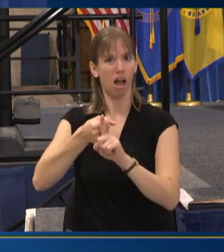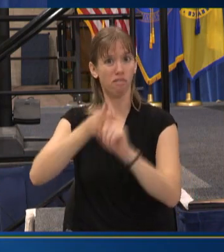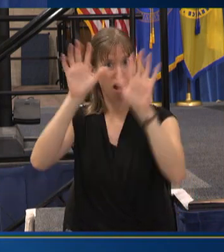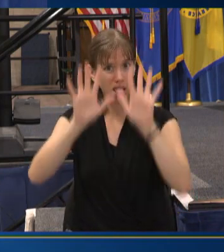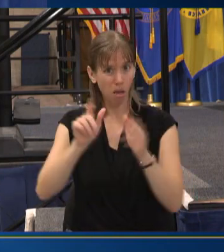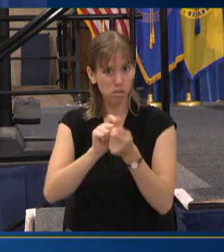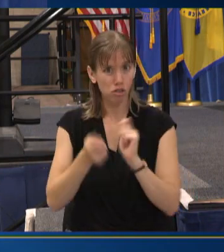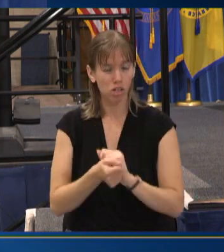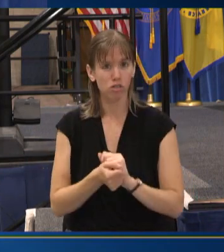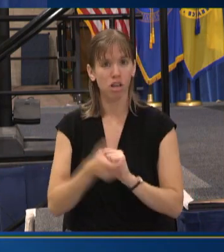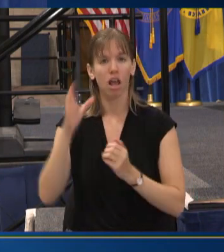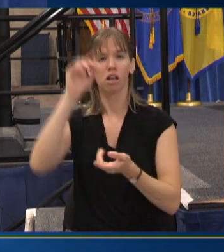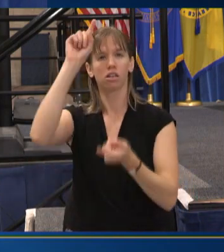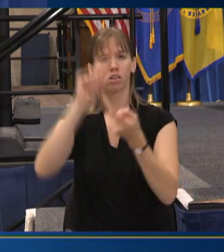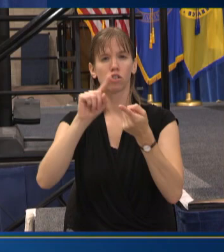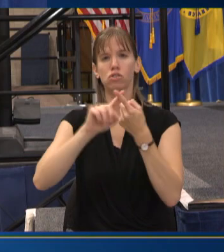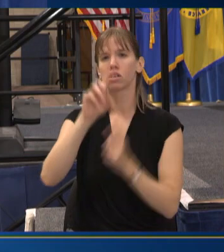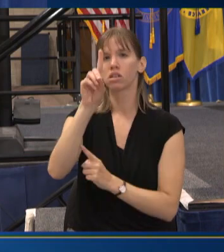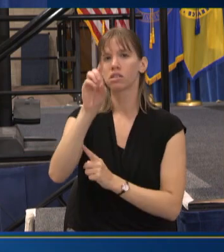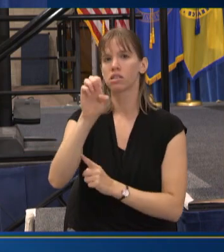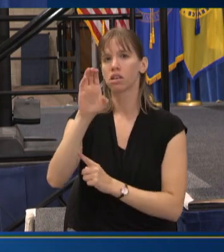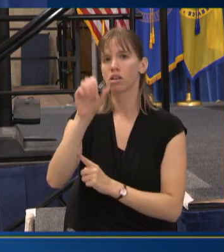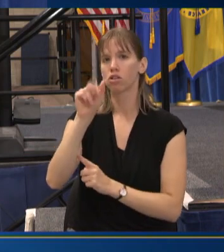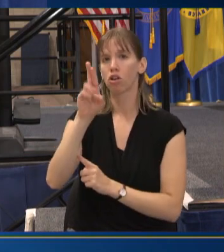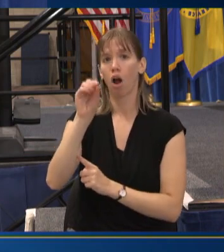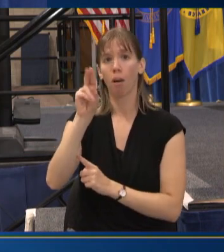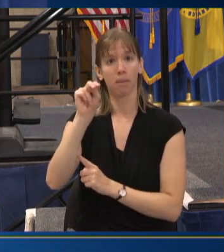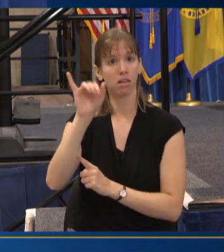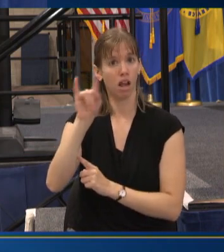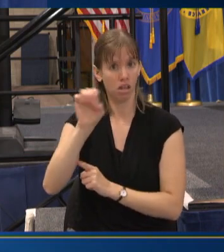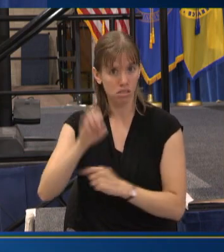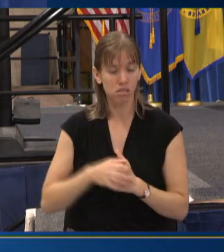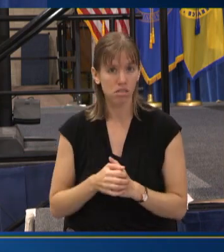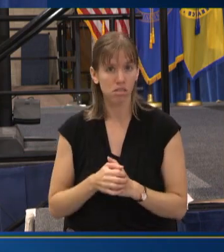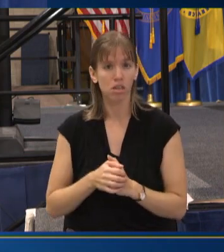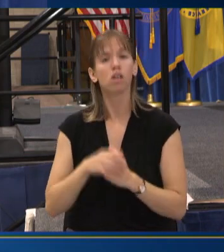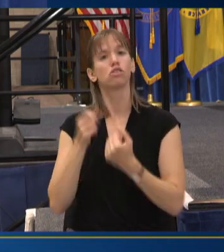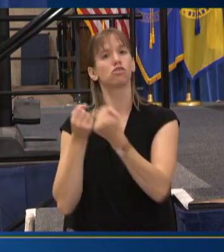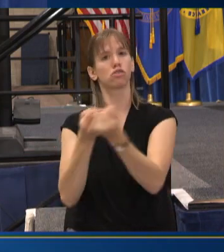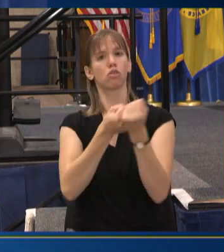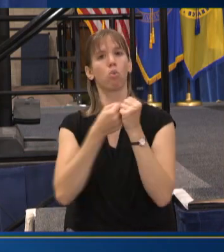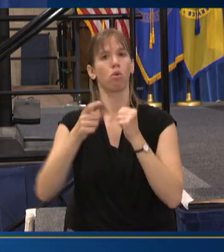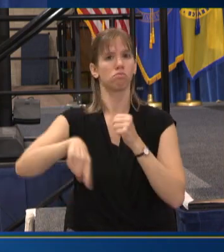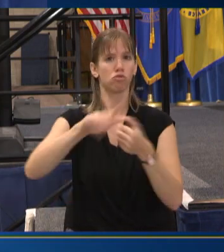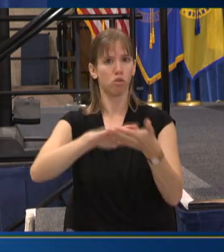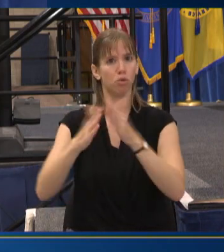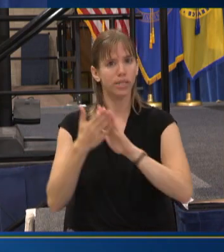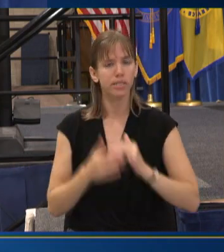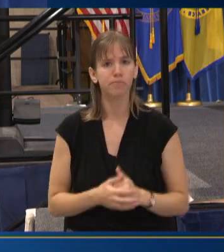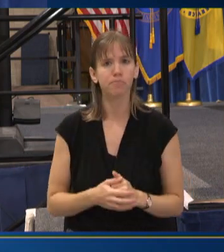to decarbonize and support surrounding communities. We need look no further than the troubling